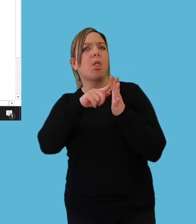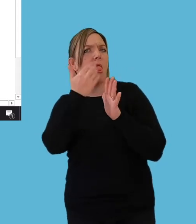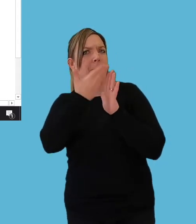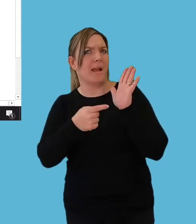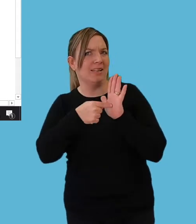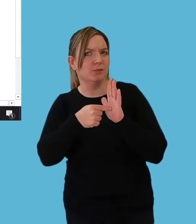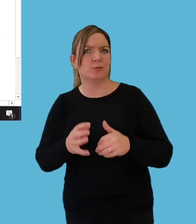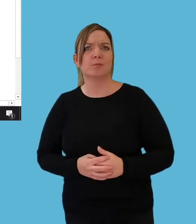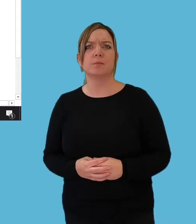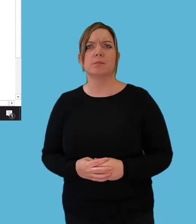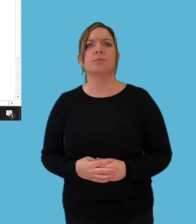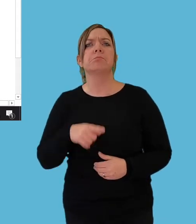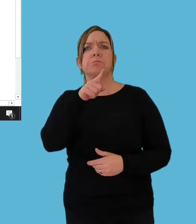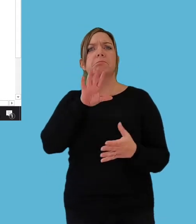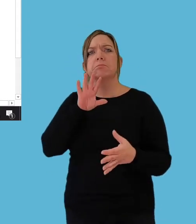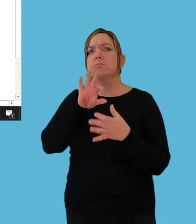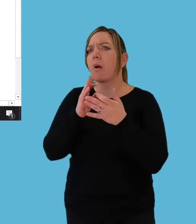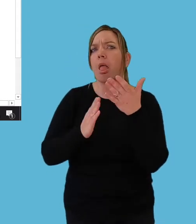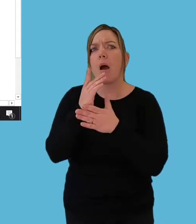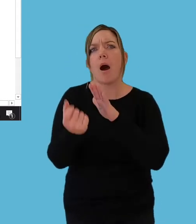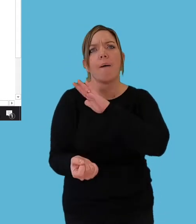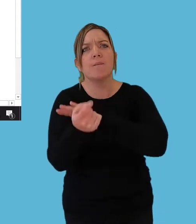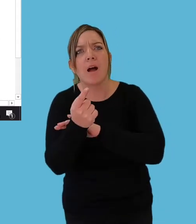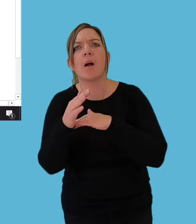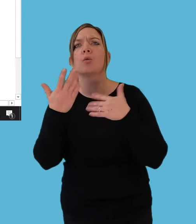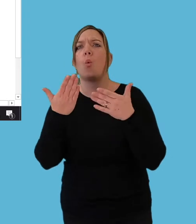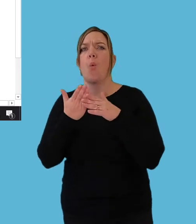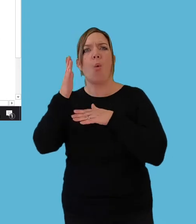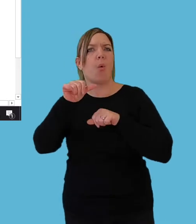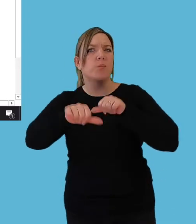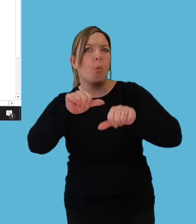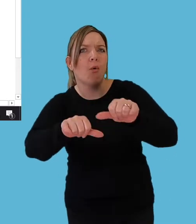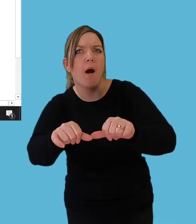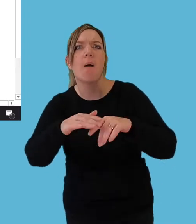So when you sign up for one of our live events, or come along to one of our programmes, or are thinking of